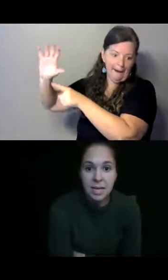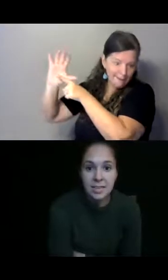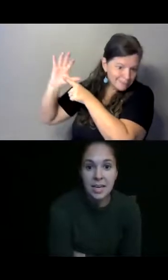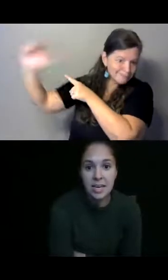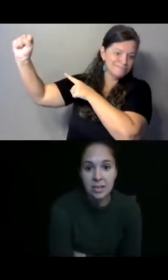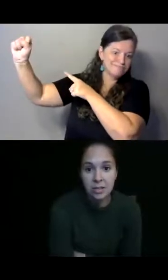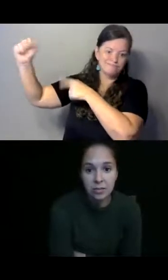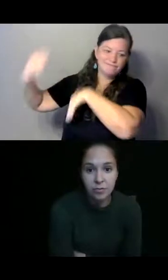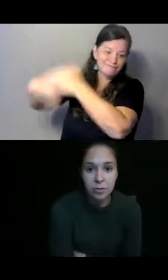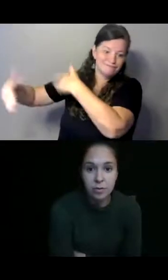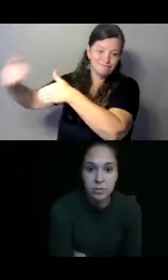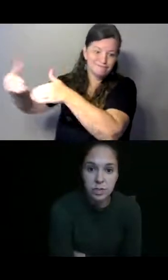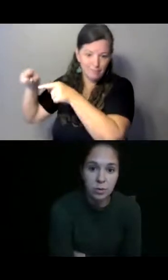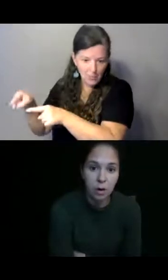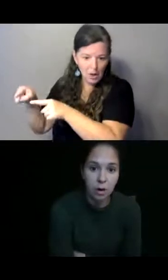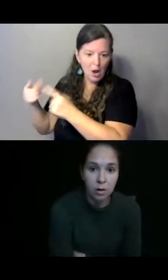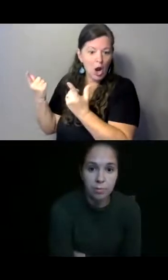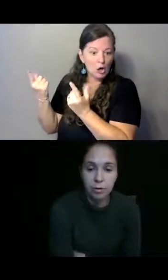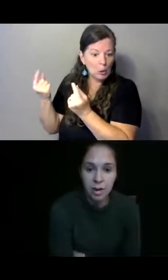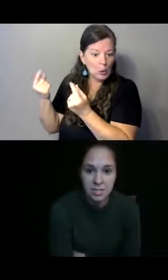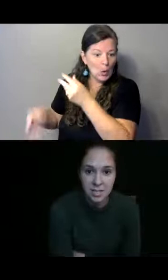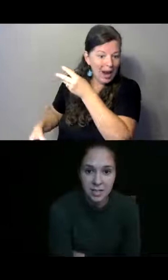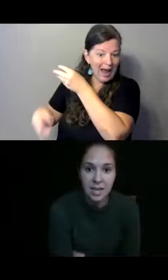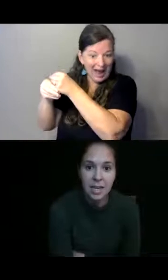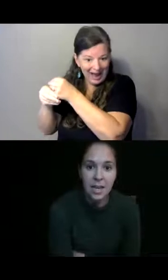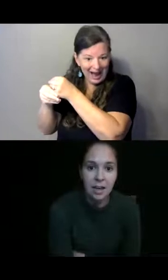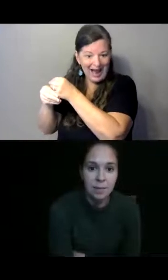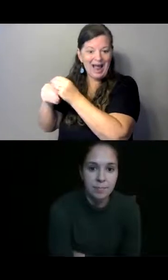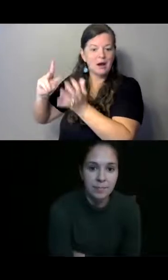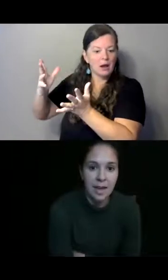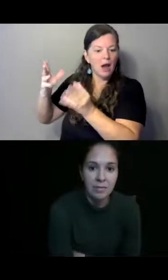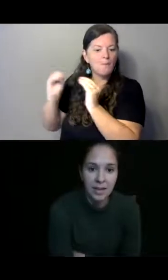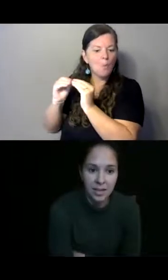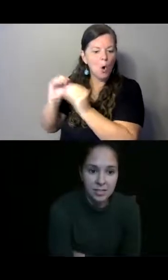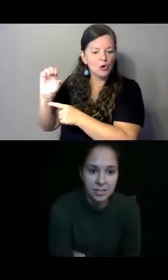and then, for those who are progressing advanced,